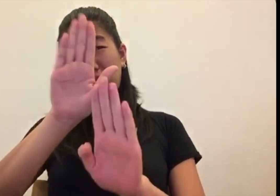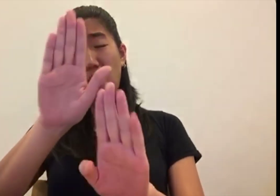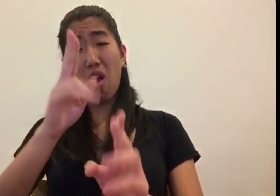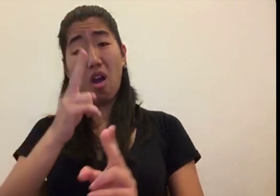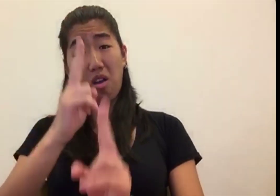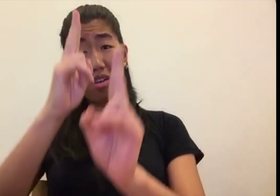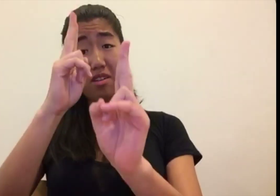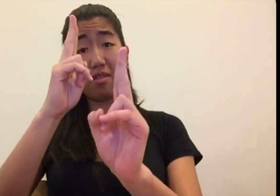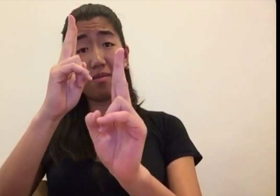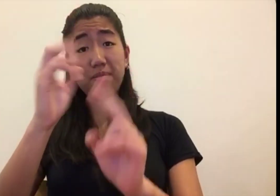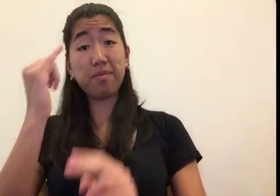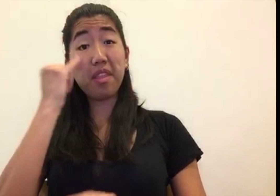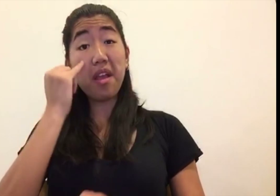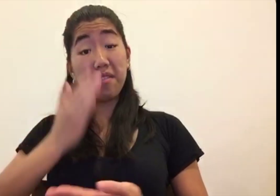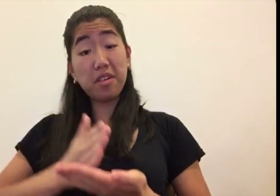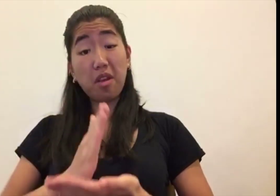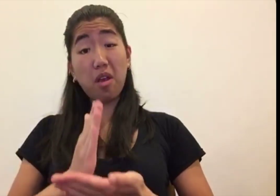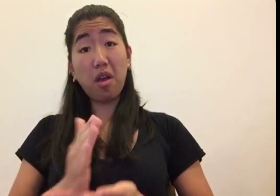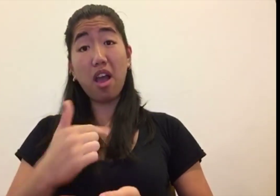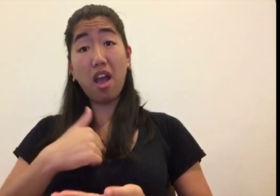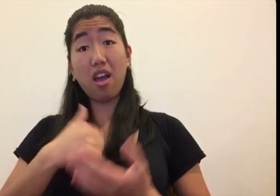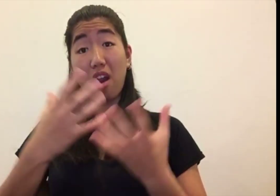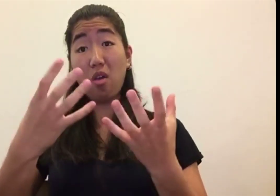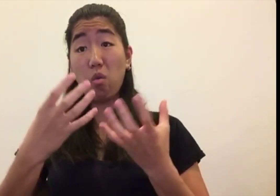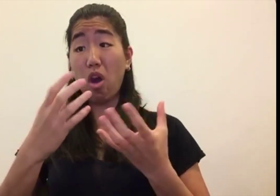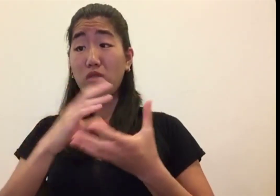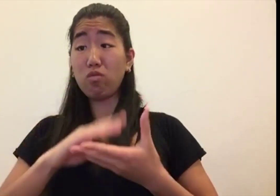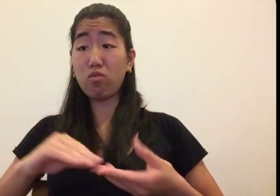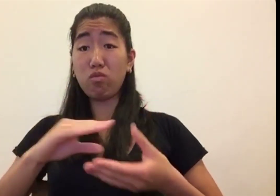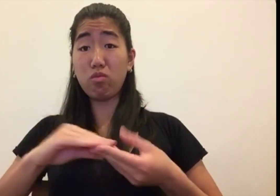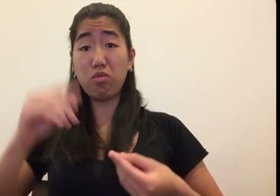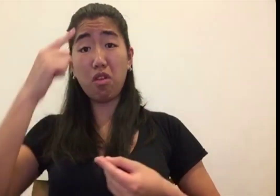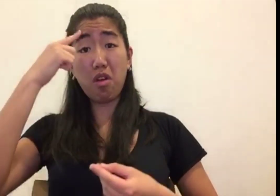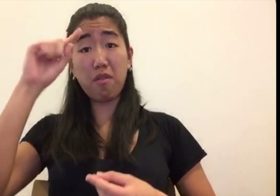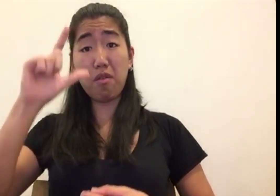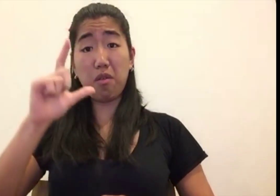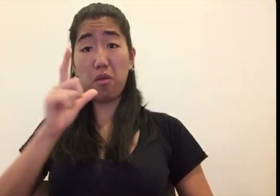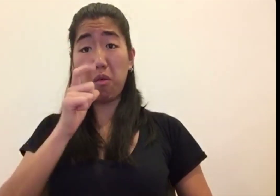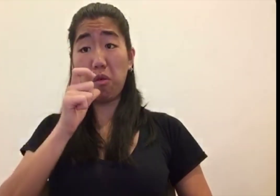Crystine Kim: Your Honor, if it is all right, for the majority of this statement